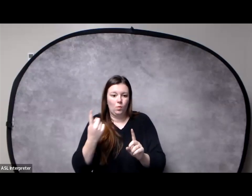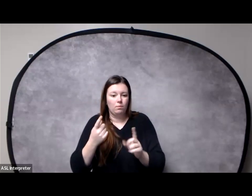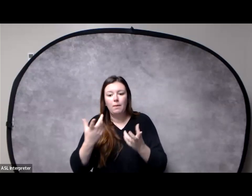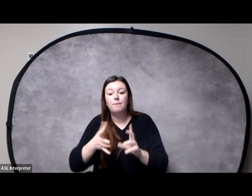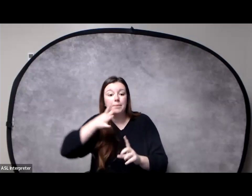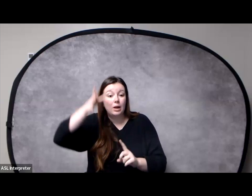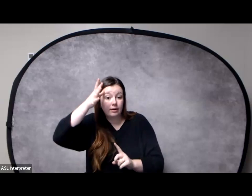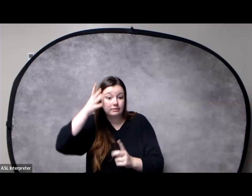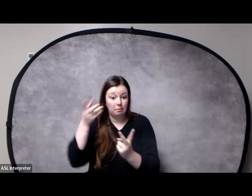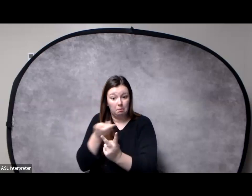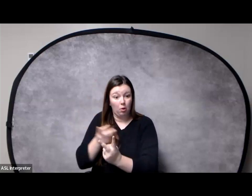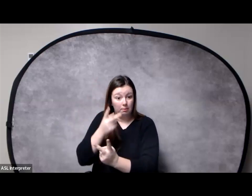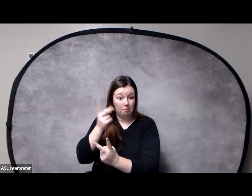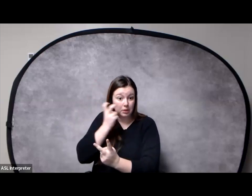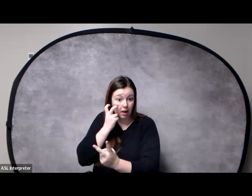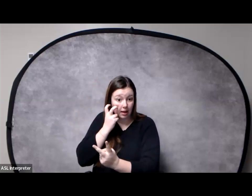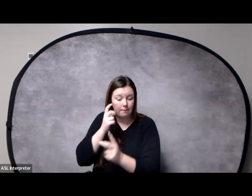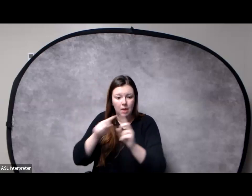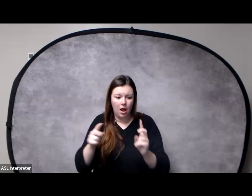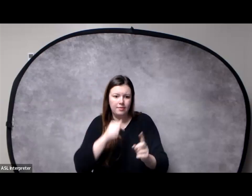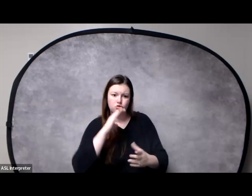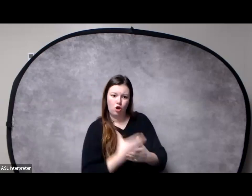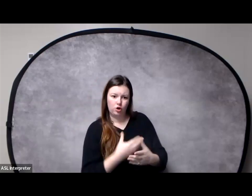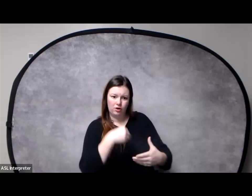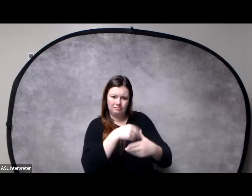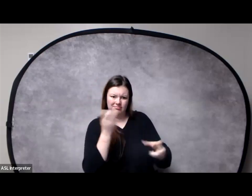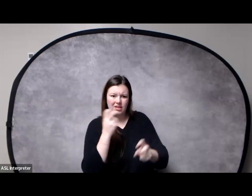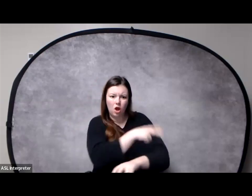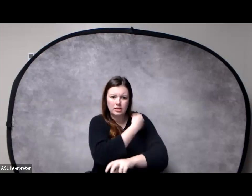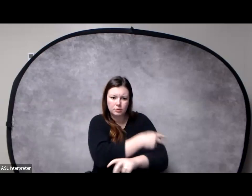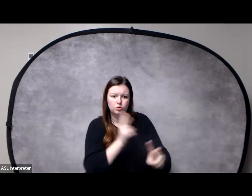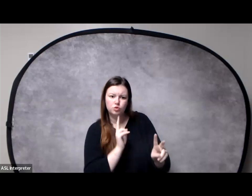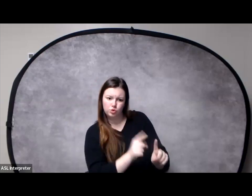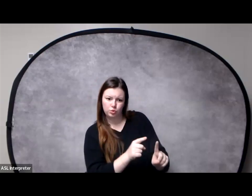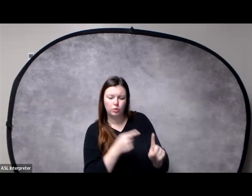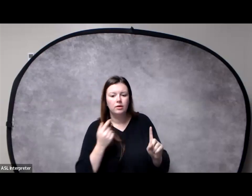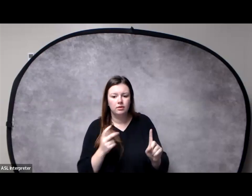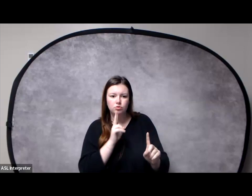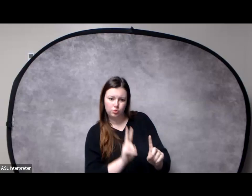without the child welfare entity doing any analysis of the ability of the parents to